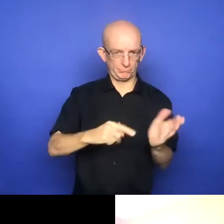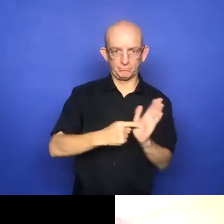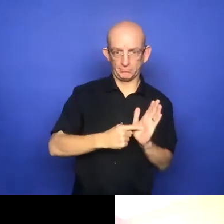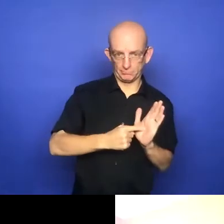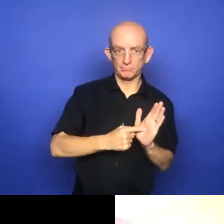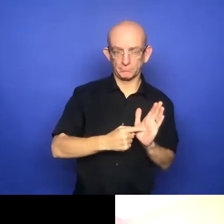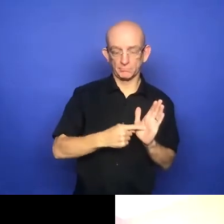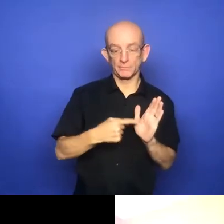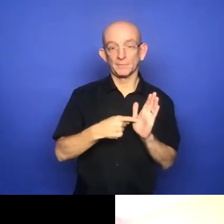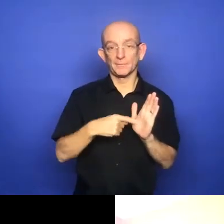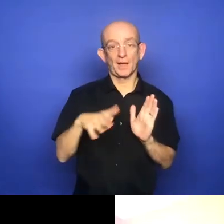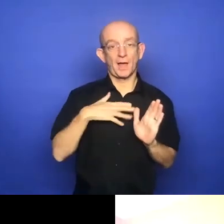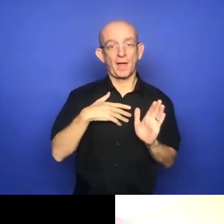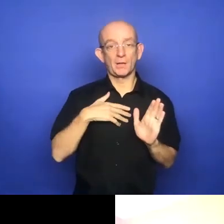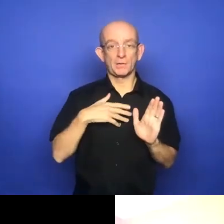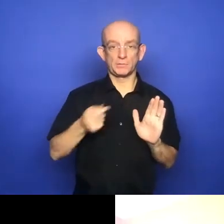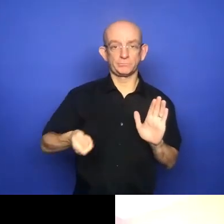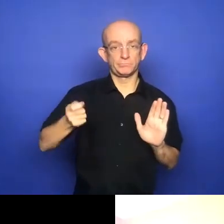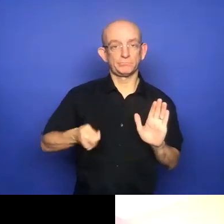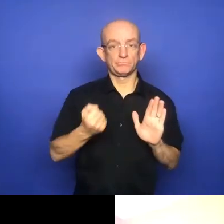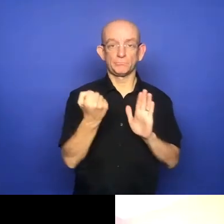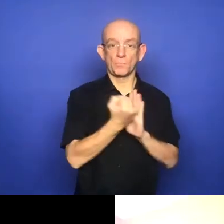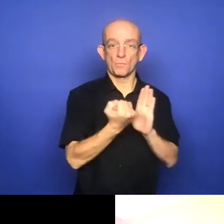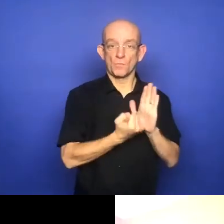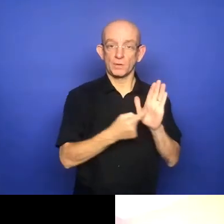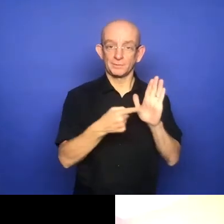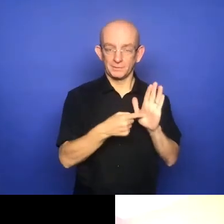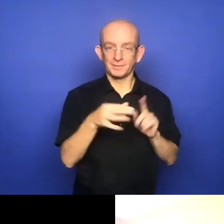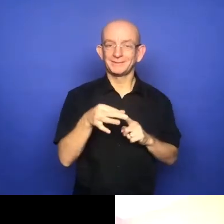, special laws our contusion having been borrowed from